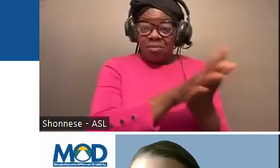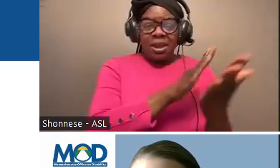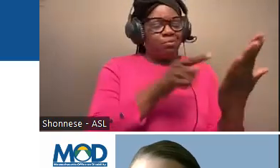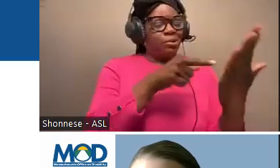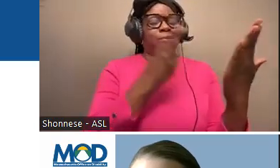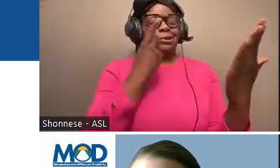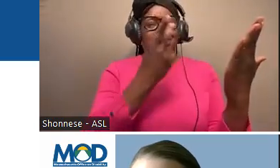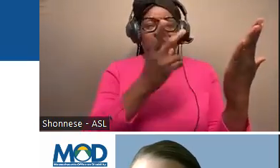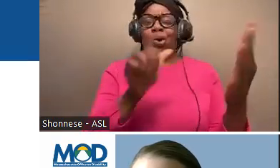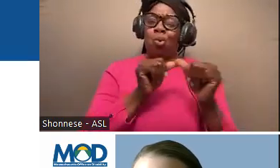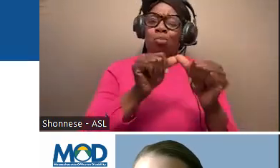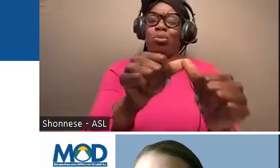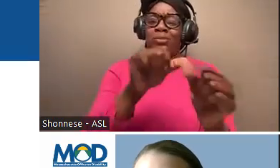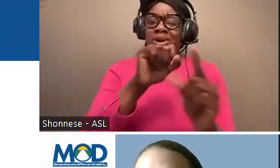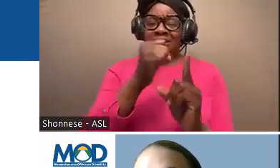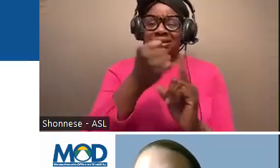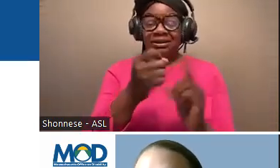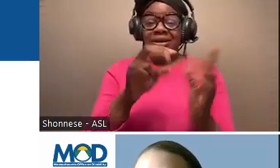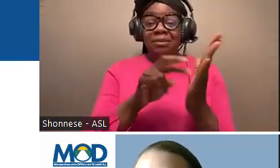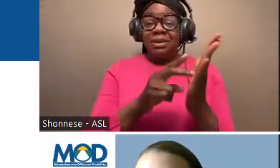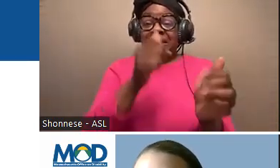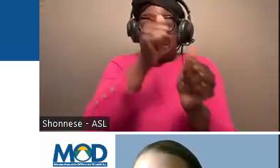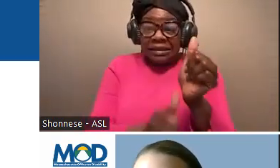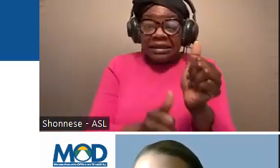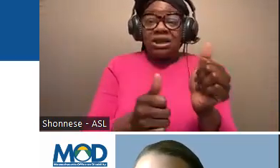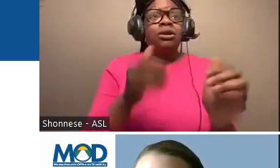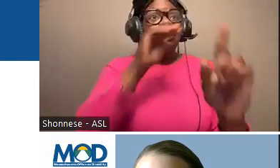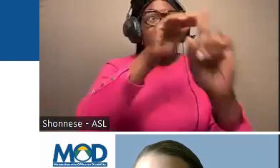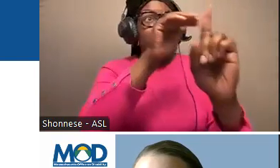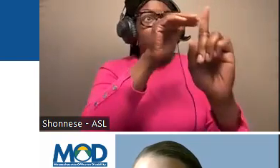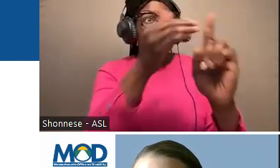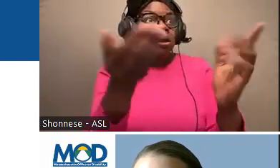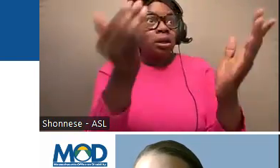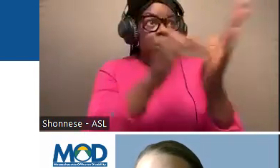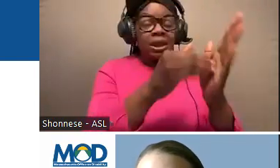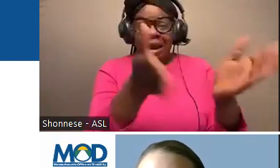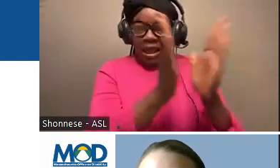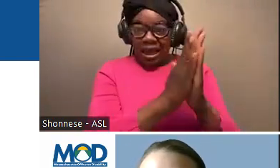new medicals each time unless you have reason to believe something has changed.